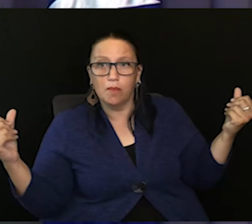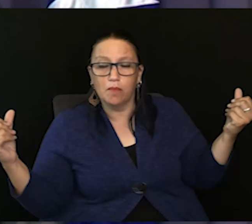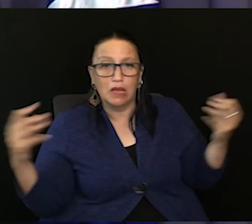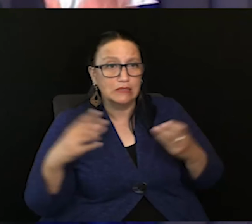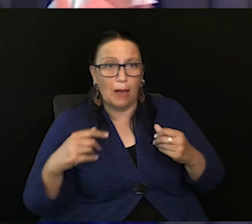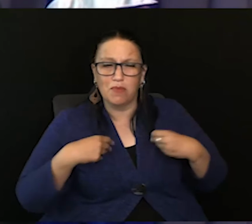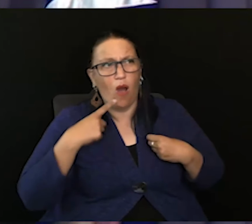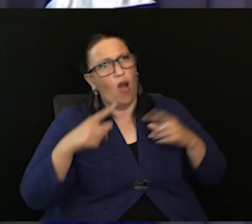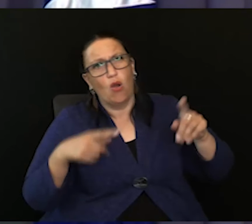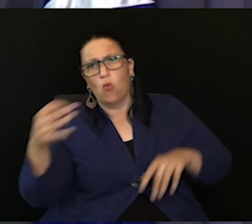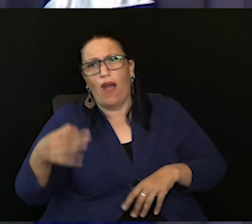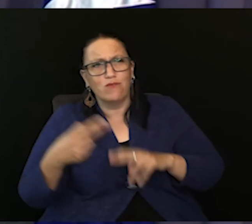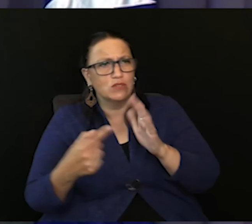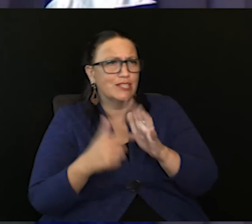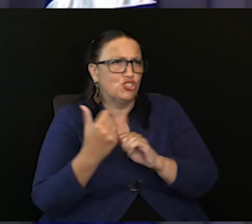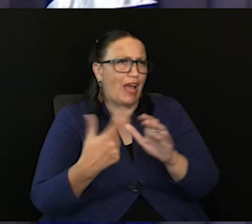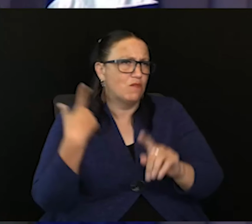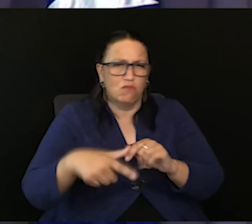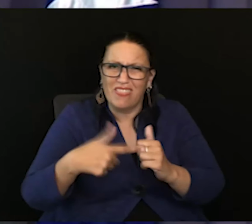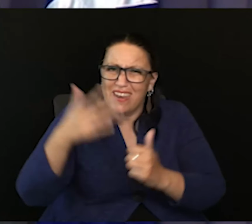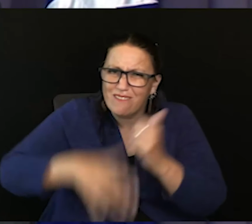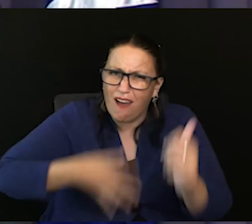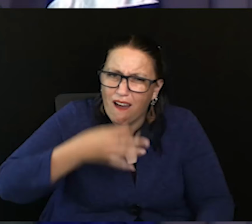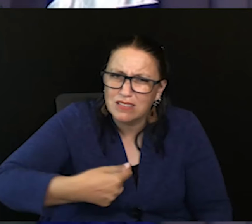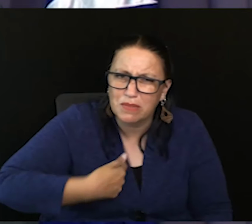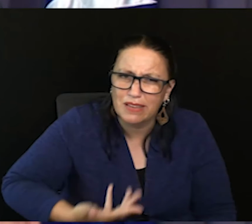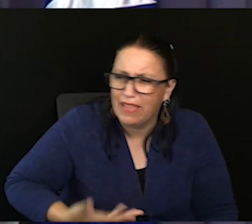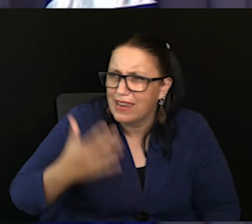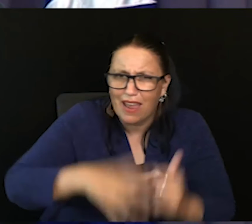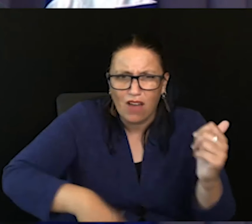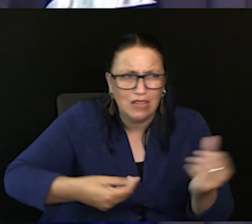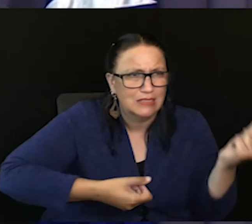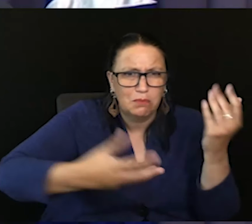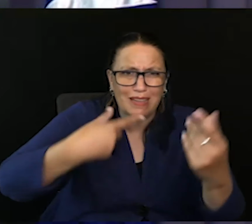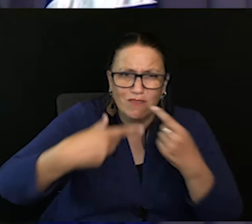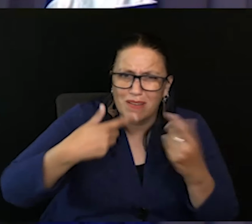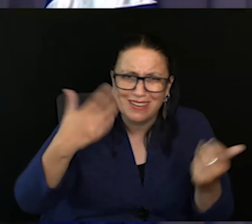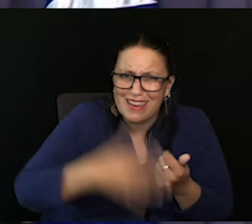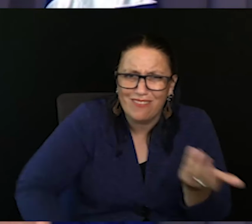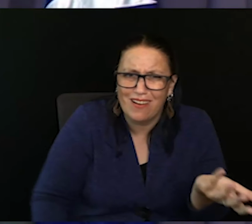we're waiting for TGA to approve this product," and they haven't even submitted either no data or have submitted some of the data.